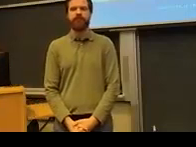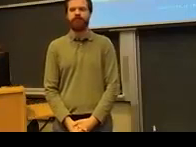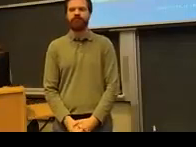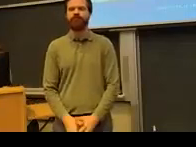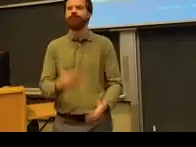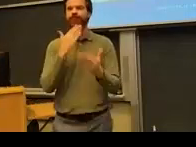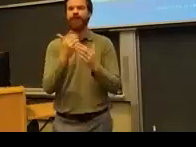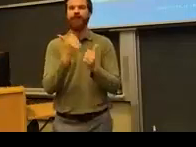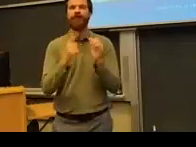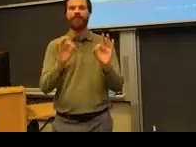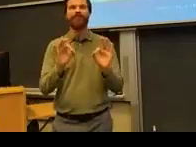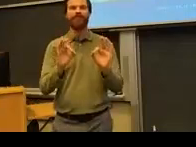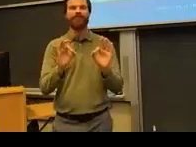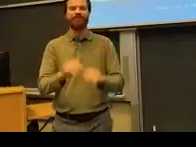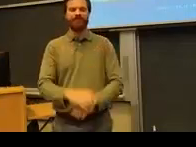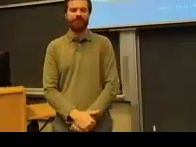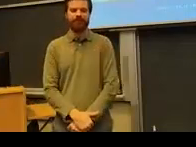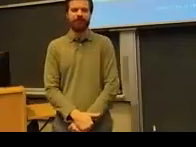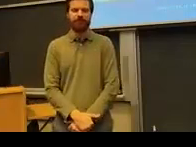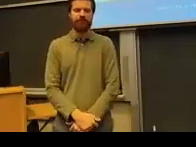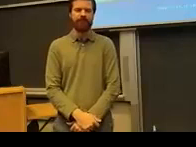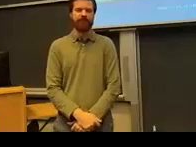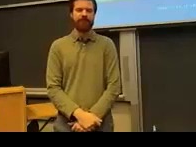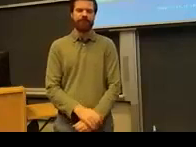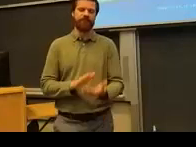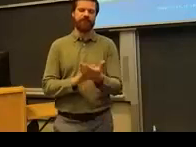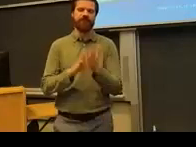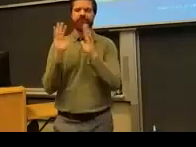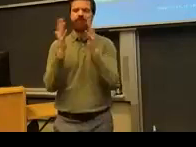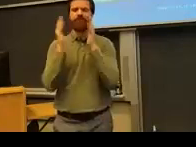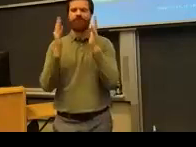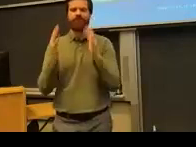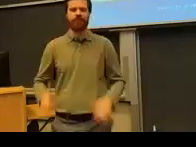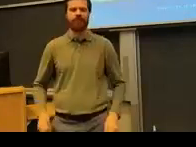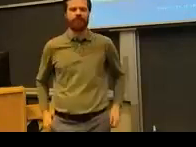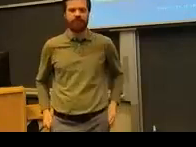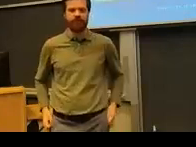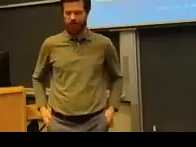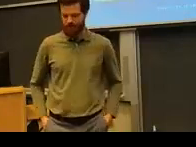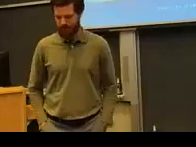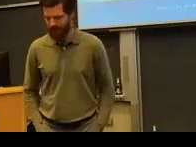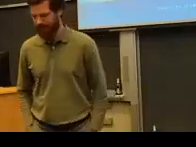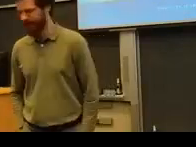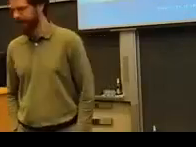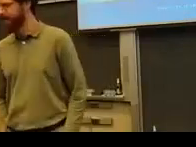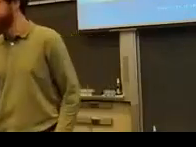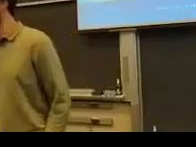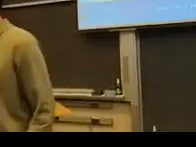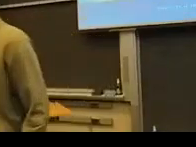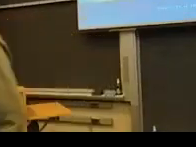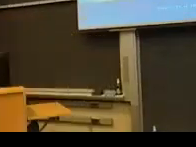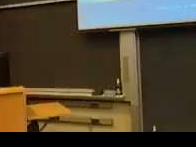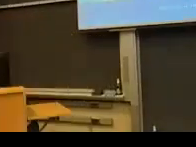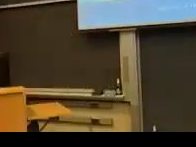everybody